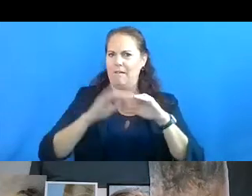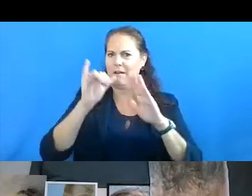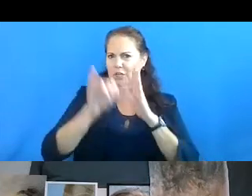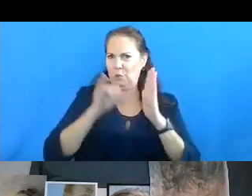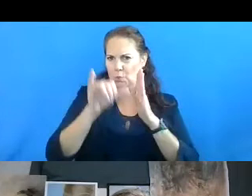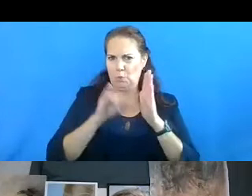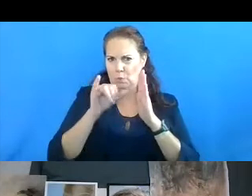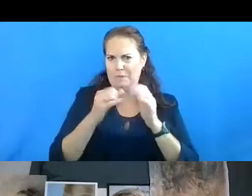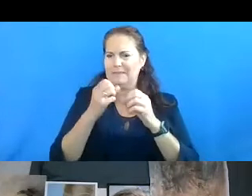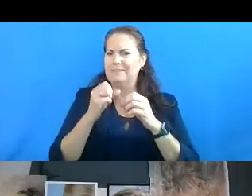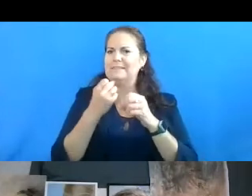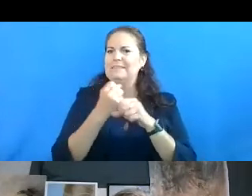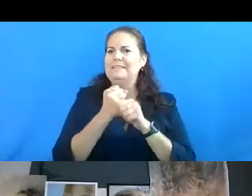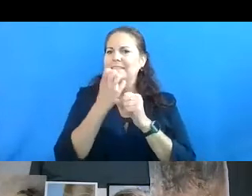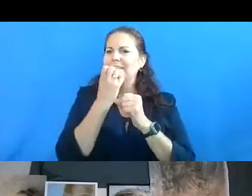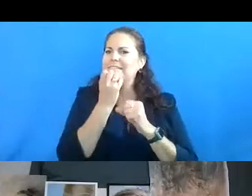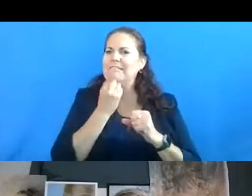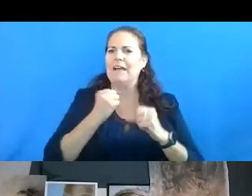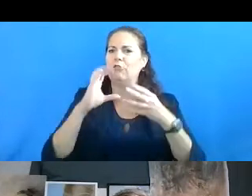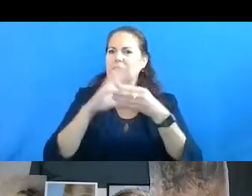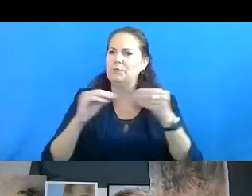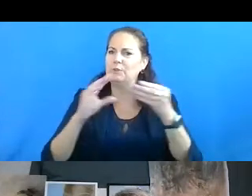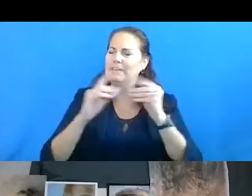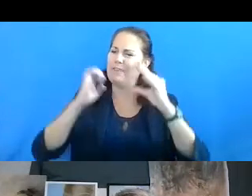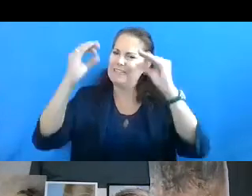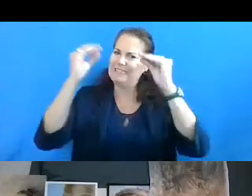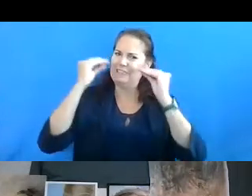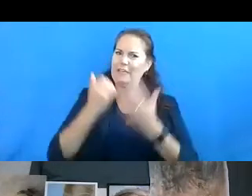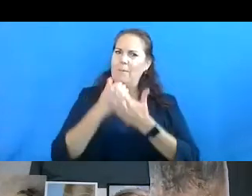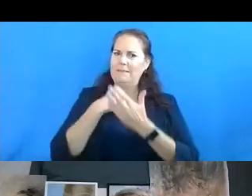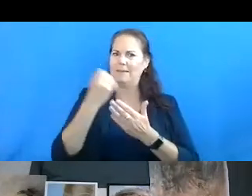Sacred stories are the teachings that help us to understand the meaning of respect and